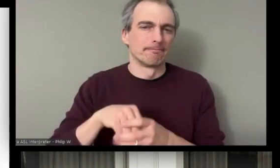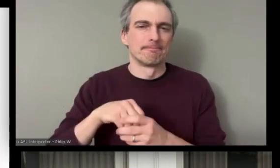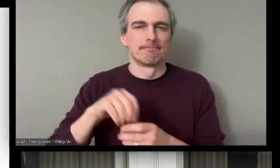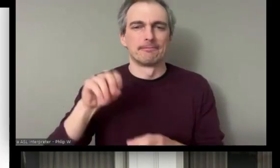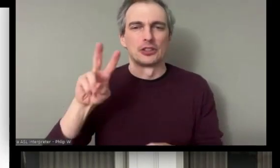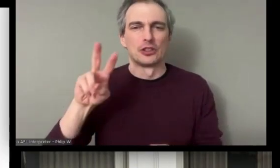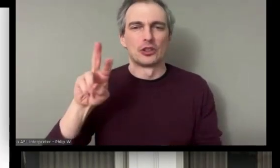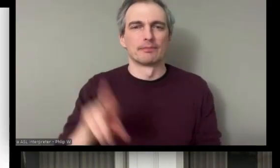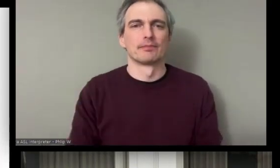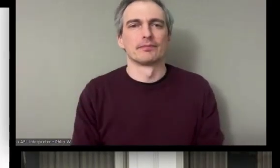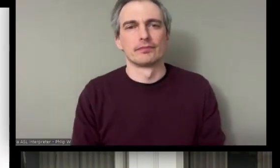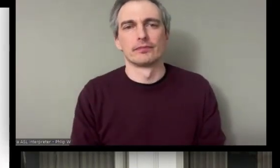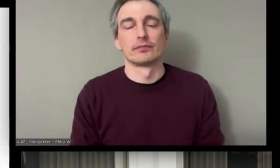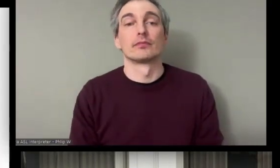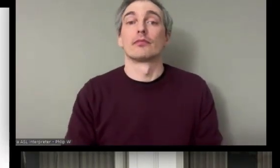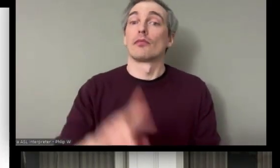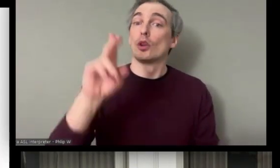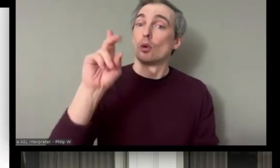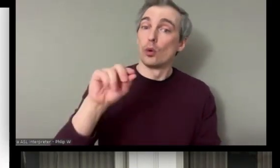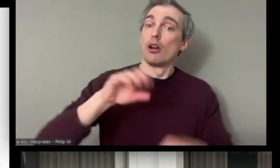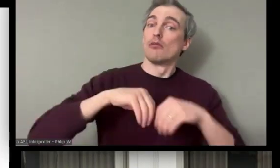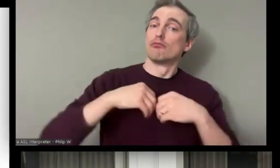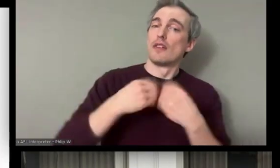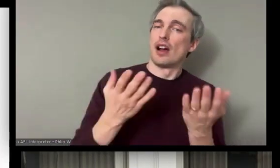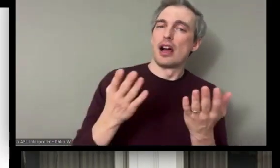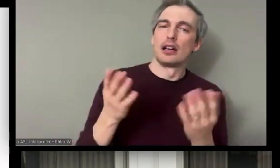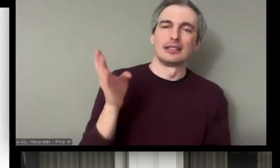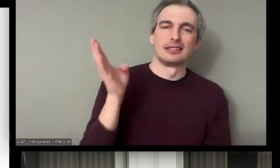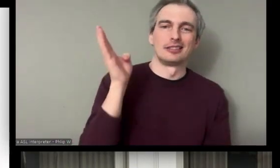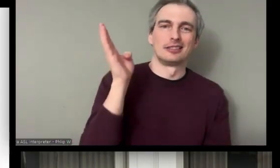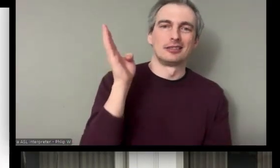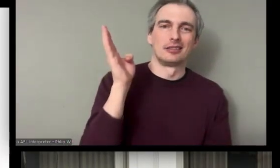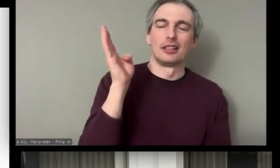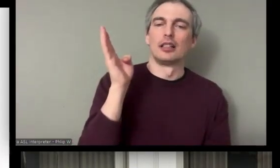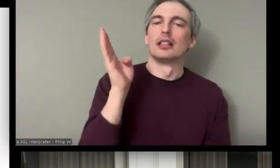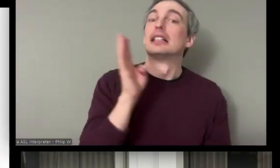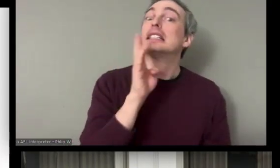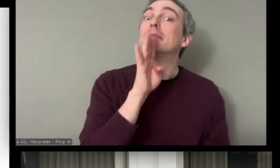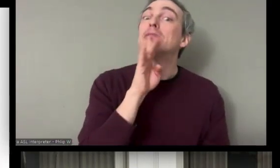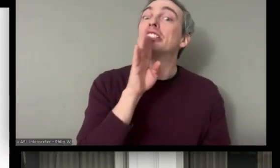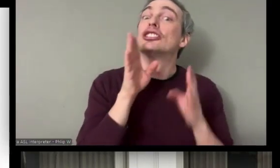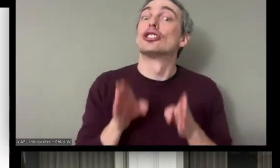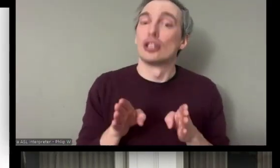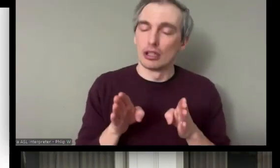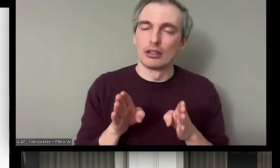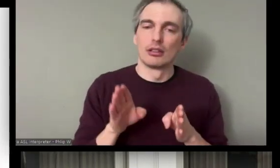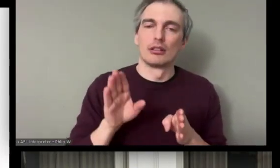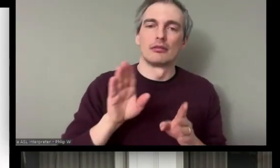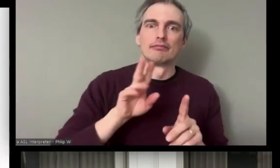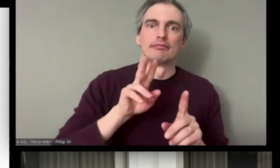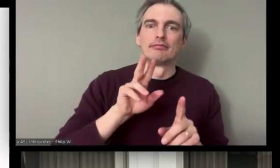Do provide speaker attributions. You have to know who is speaking. This is true for web accessibility too.